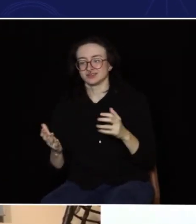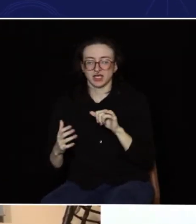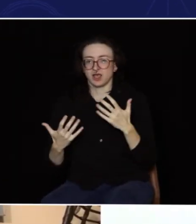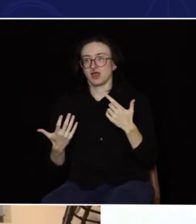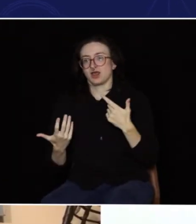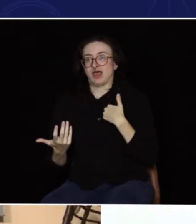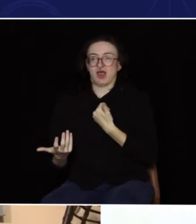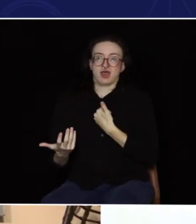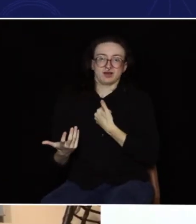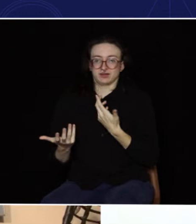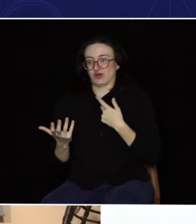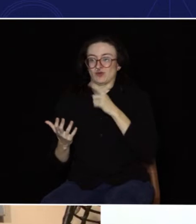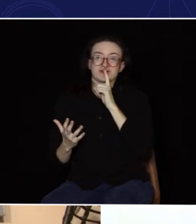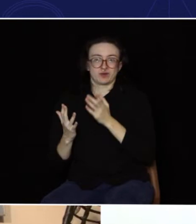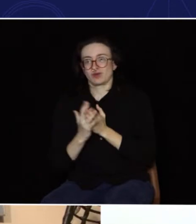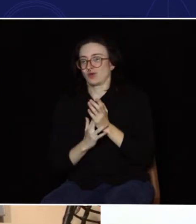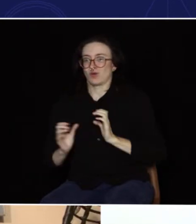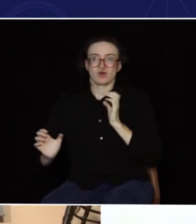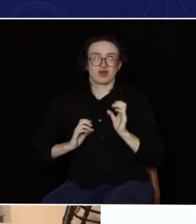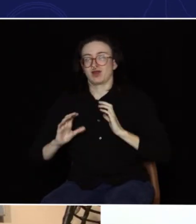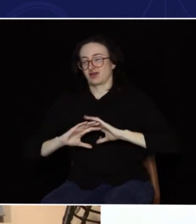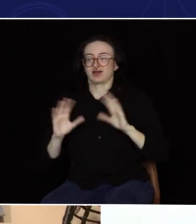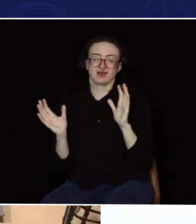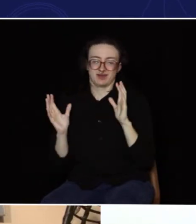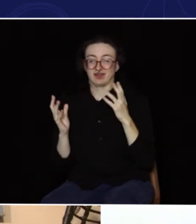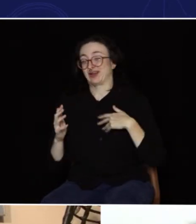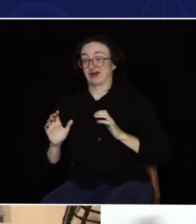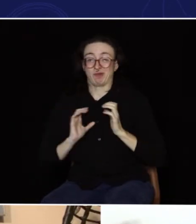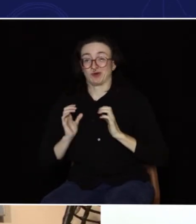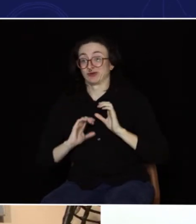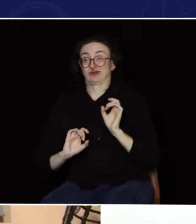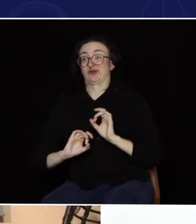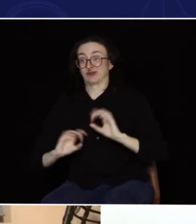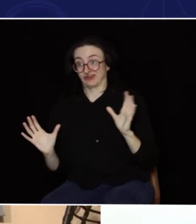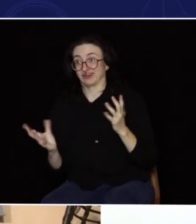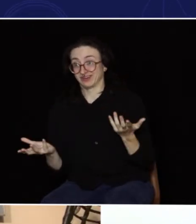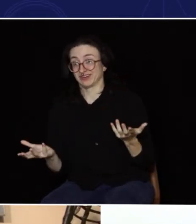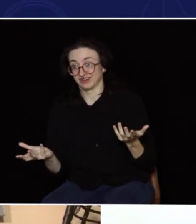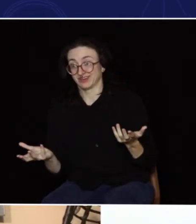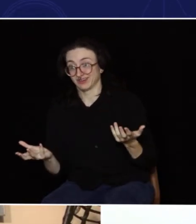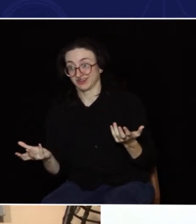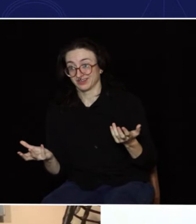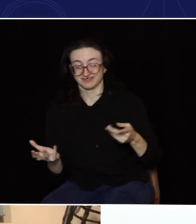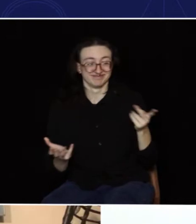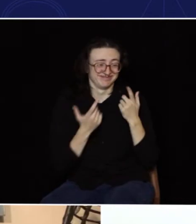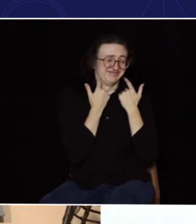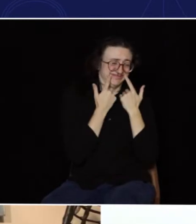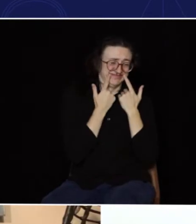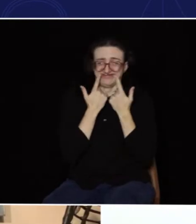[YABSERA:] -- it's almost like a -- you go through an emotional crisis [BOTH LAUGH] [YABSERA:] -- when it had happened. [UNCLEAR] [WILLIAMS:] Yeah.